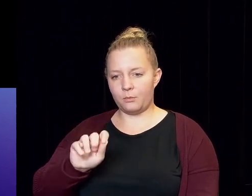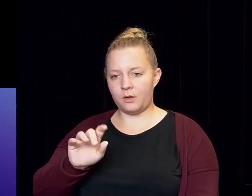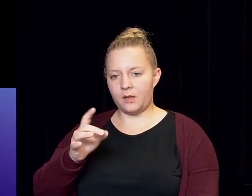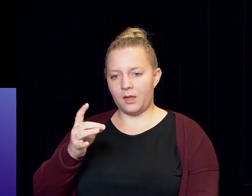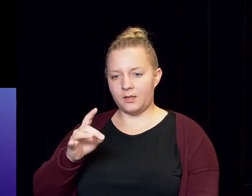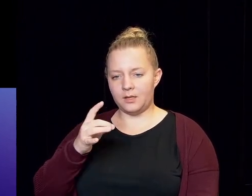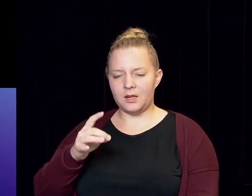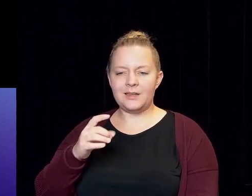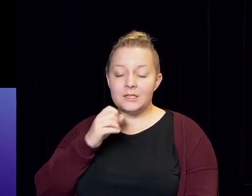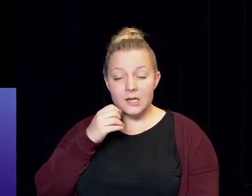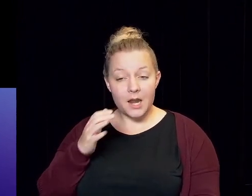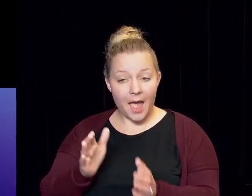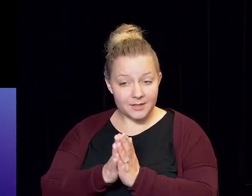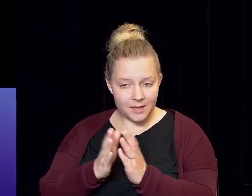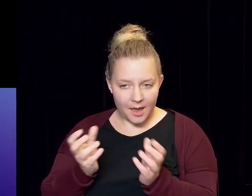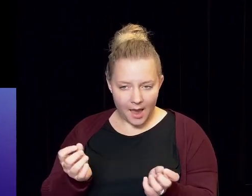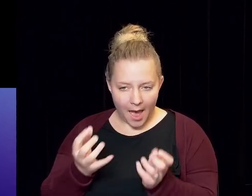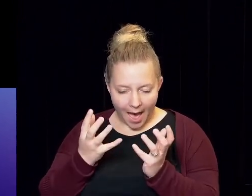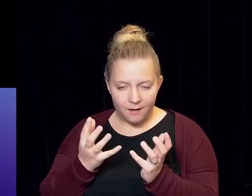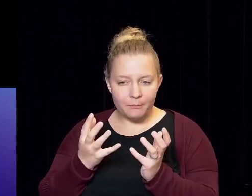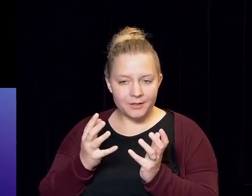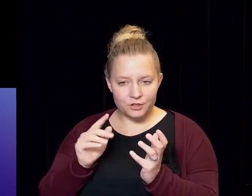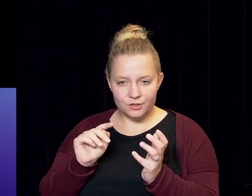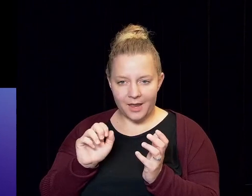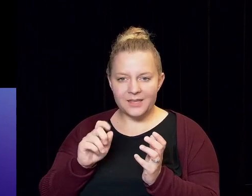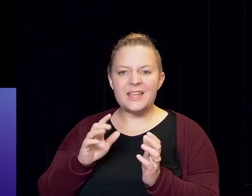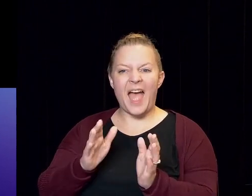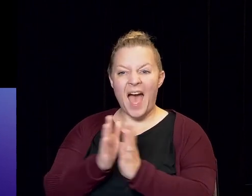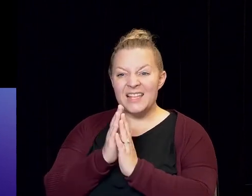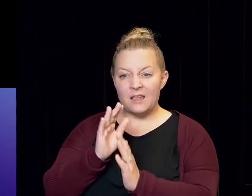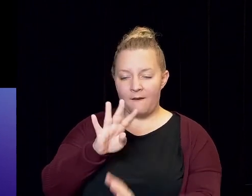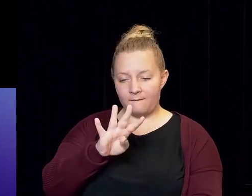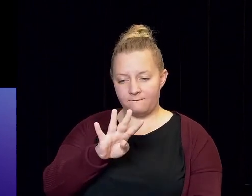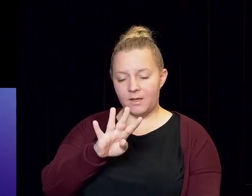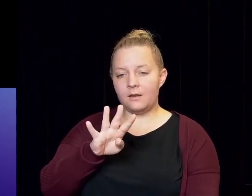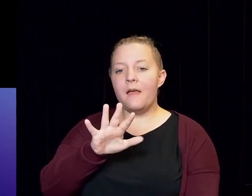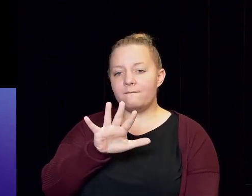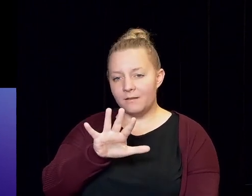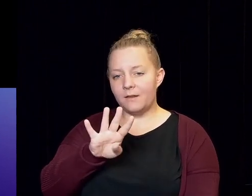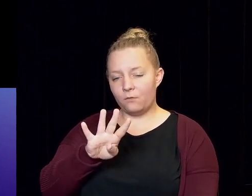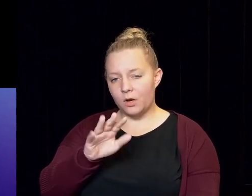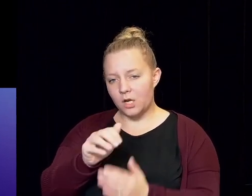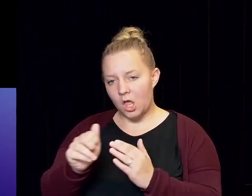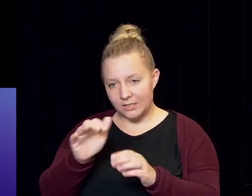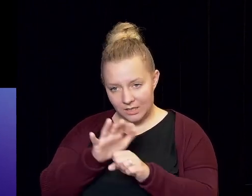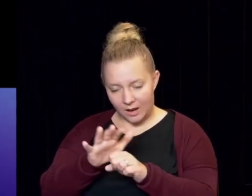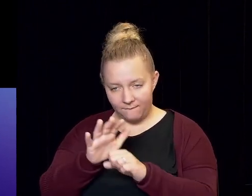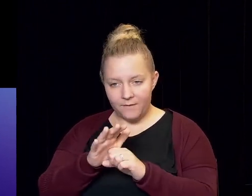is it. It asks, is $54 enough for his backpack? So, I took the cost and I added the tax on.